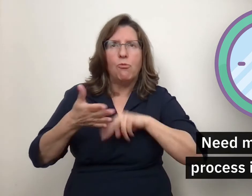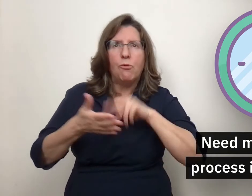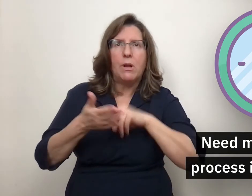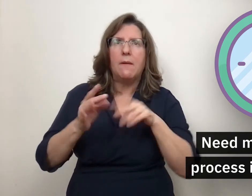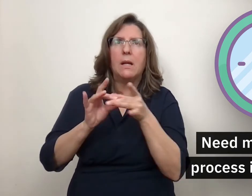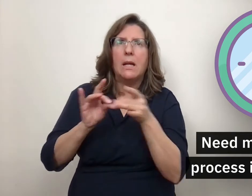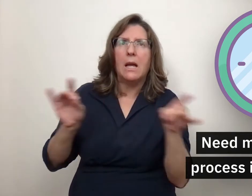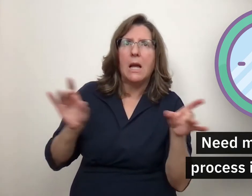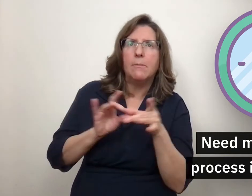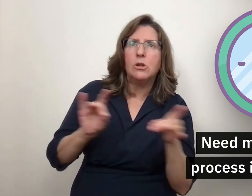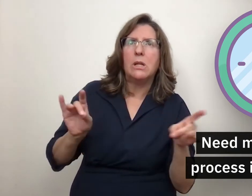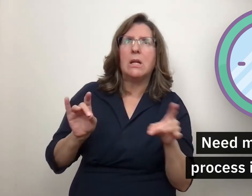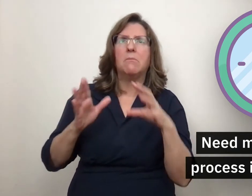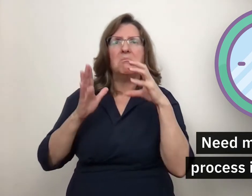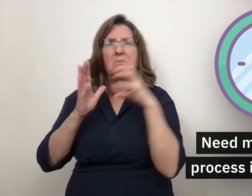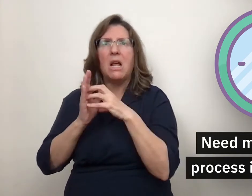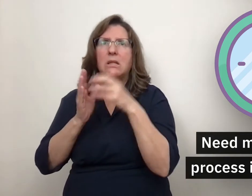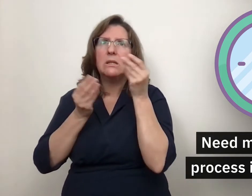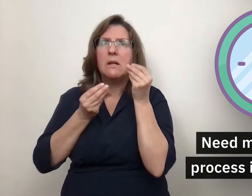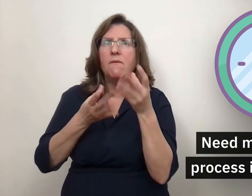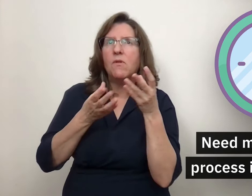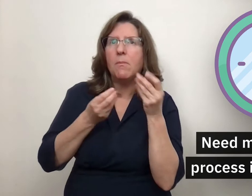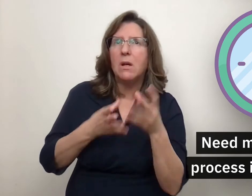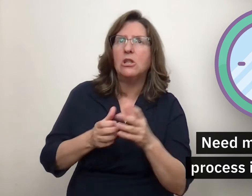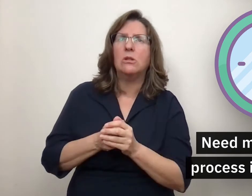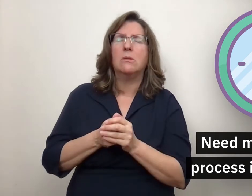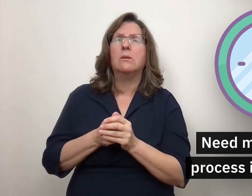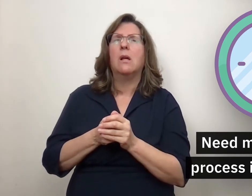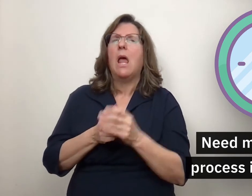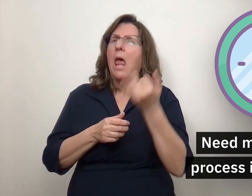Especially written information.